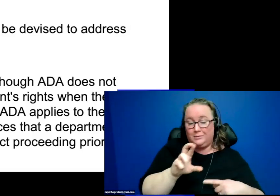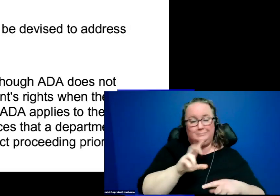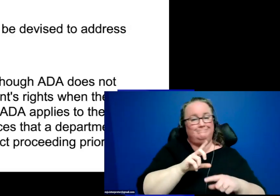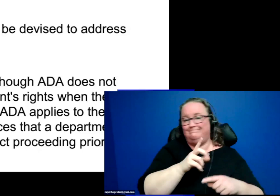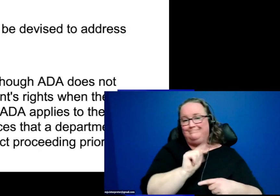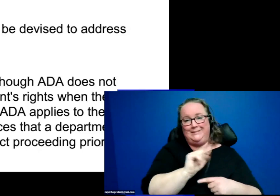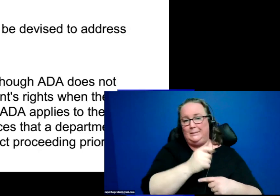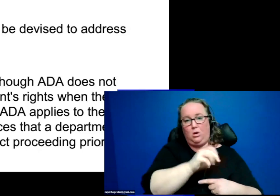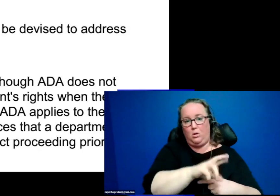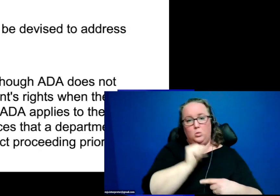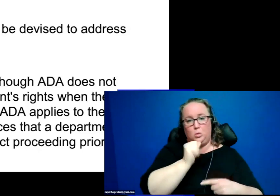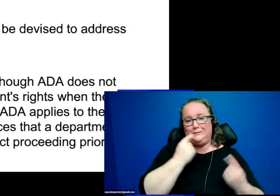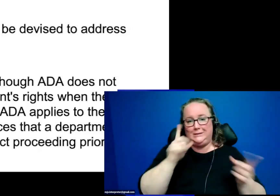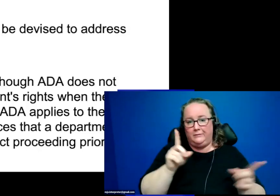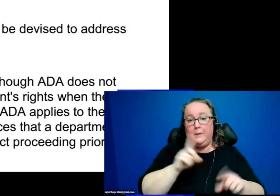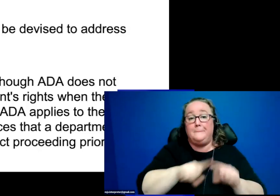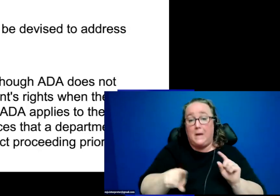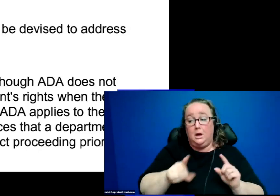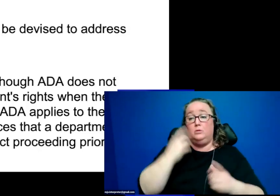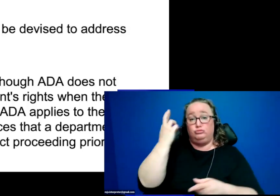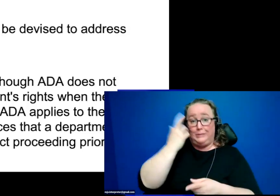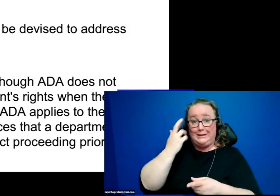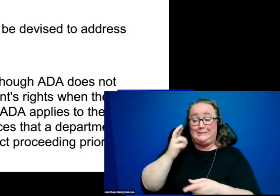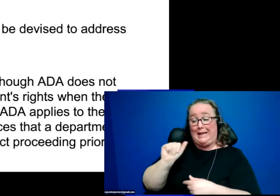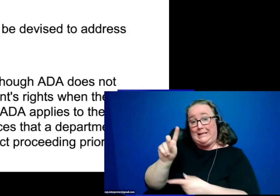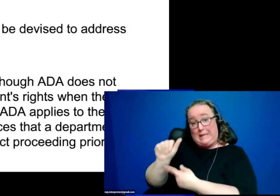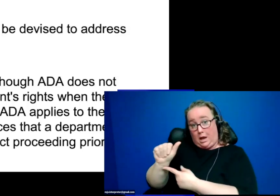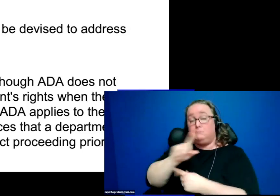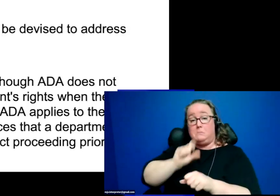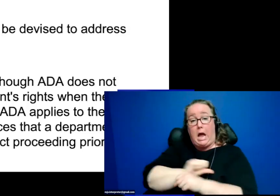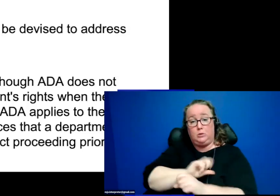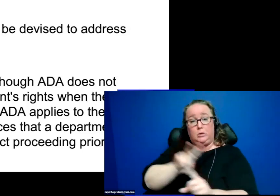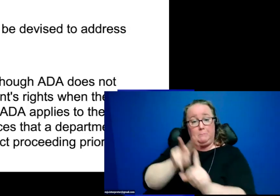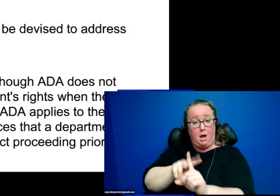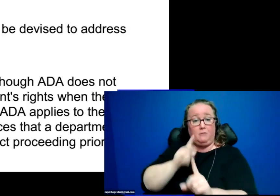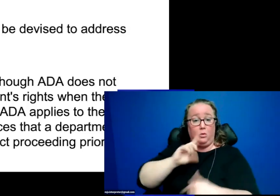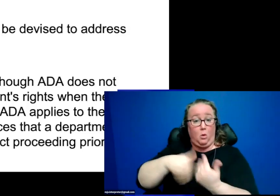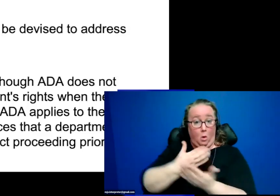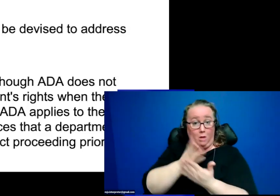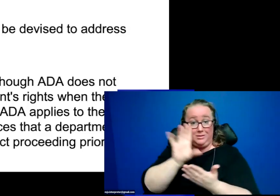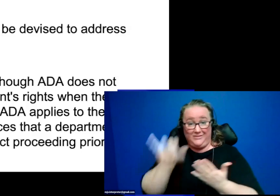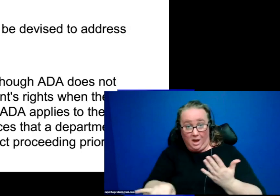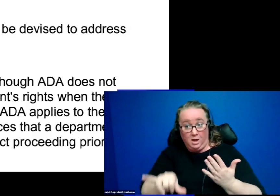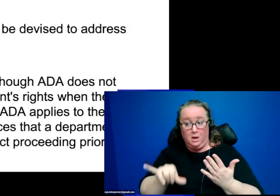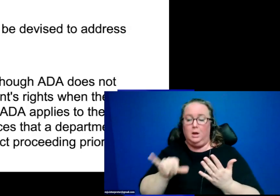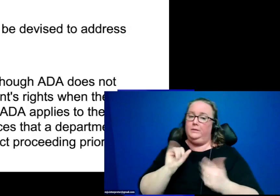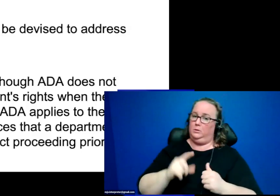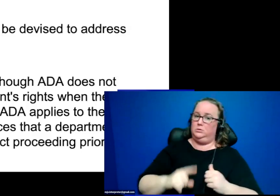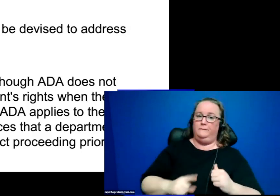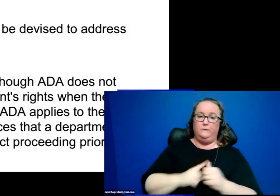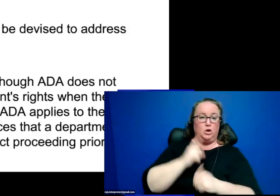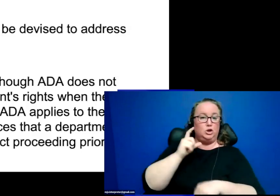but it did find that the ADA did apply to all of this, which was the first time a Colorado court had recognized this,